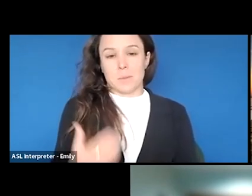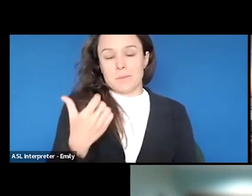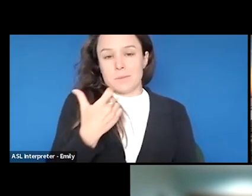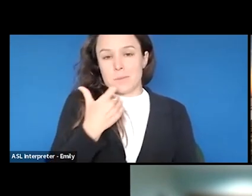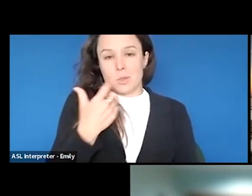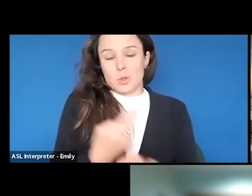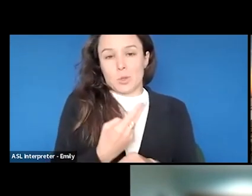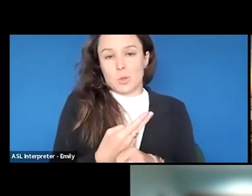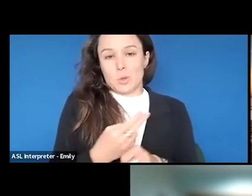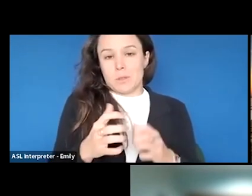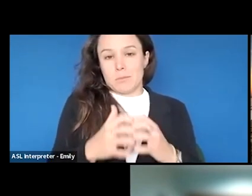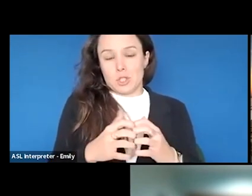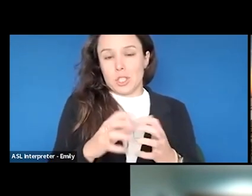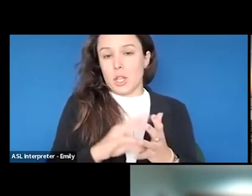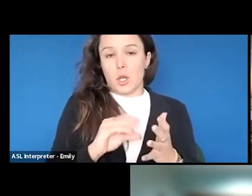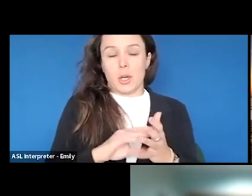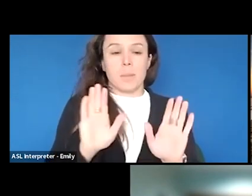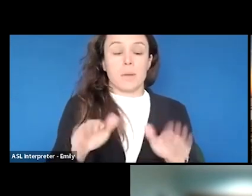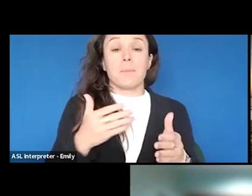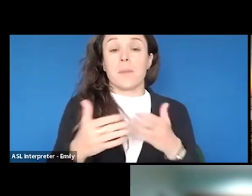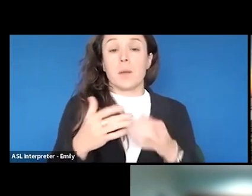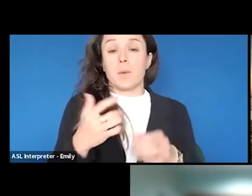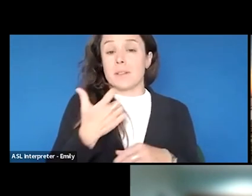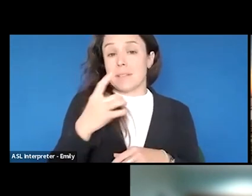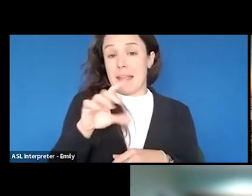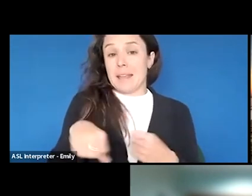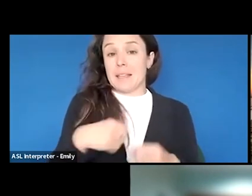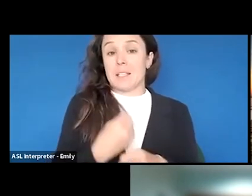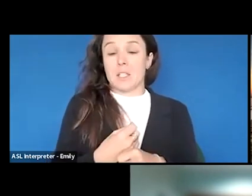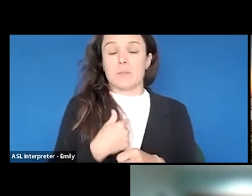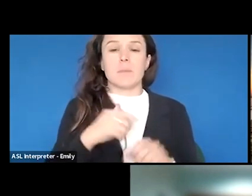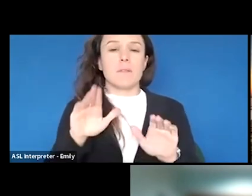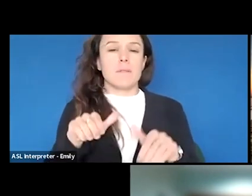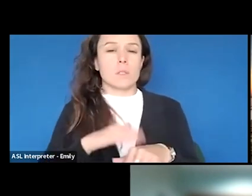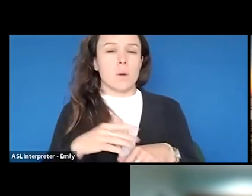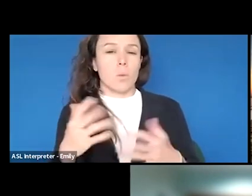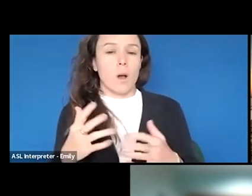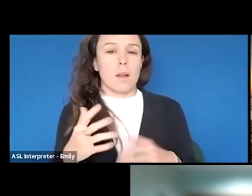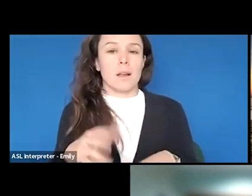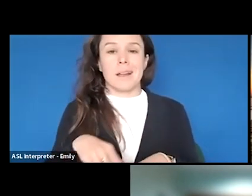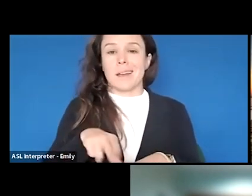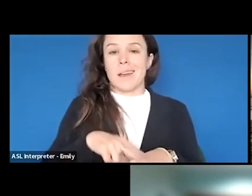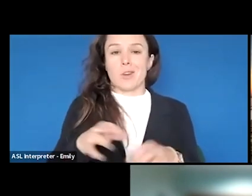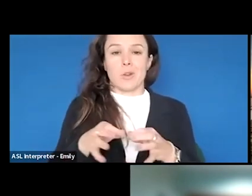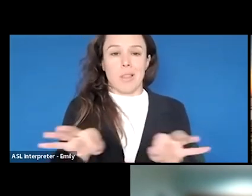But in the last eight years, I've been focusing on natural language because I think it is the